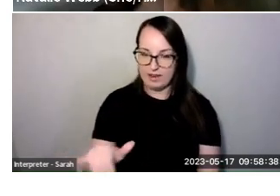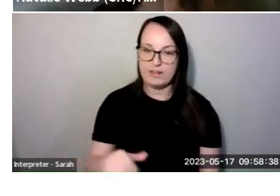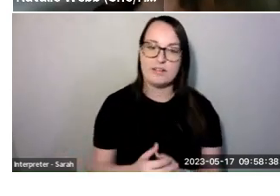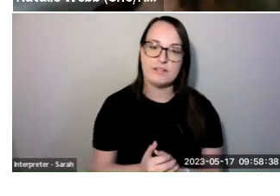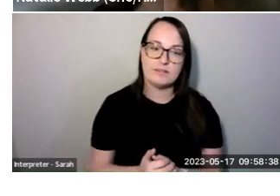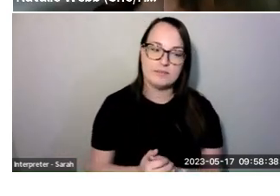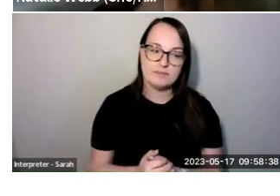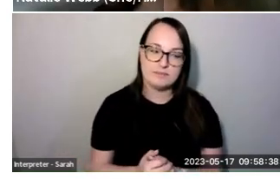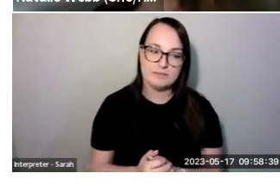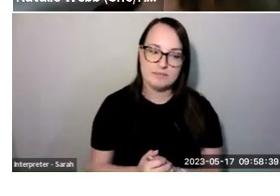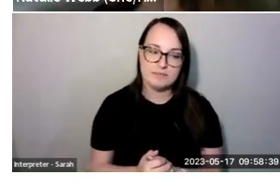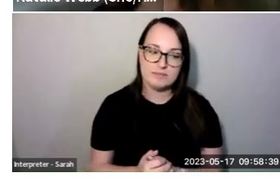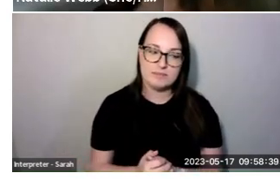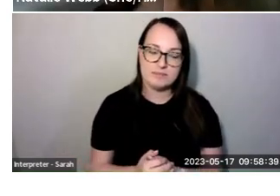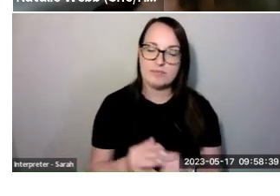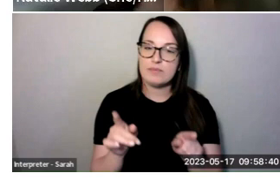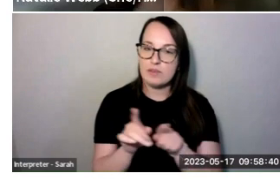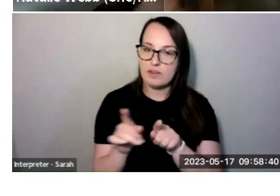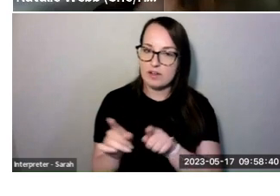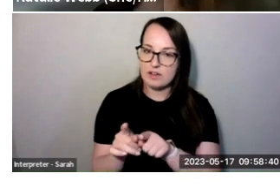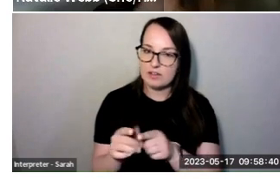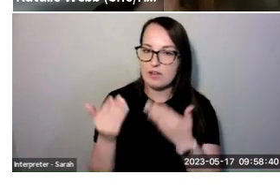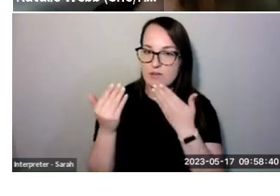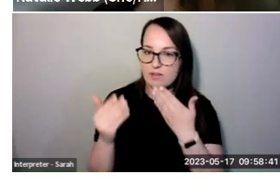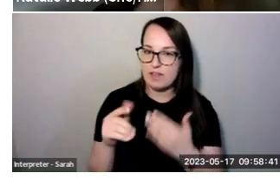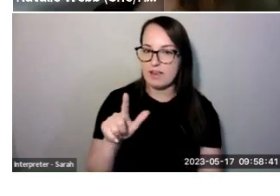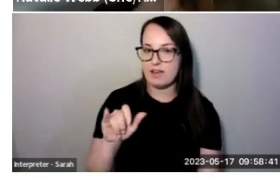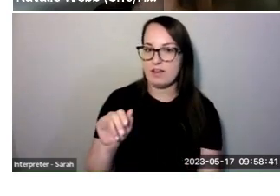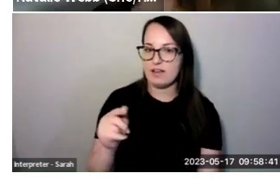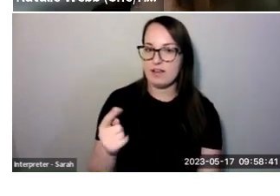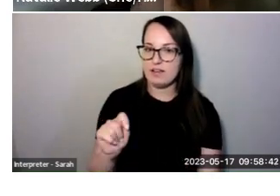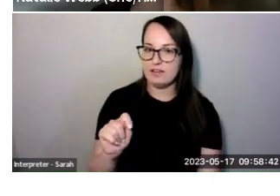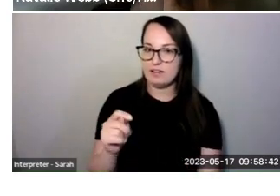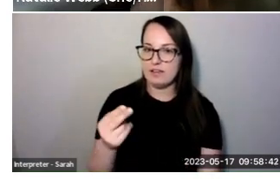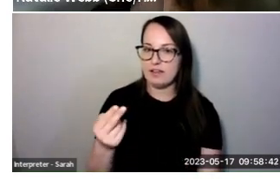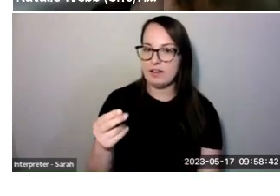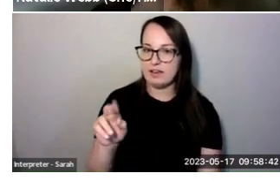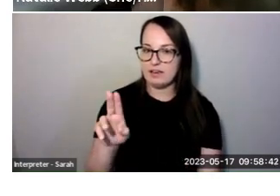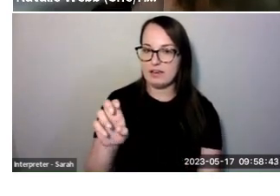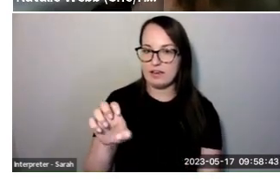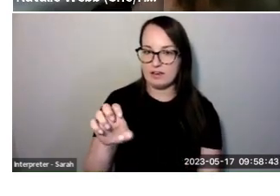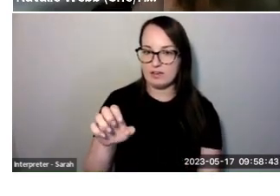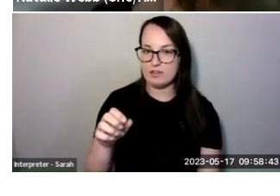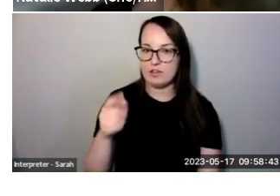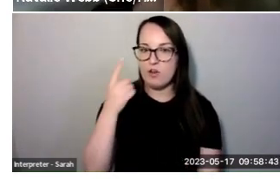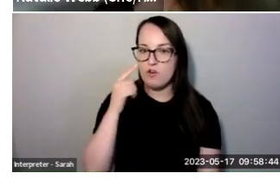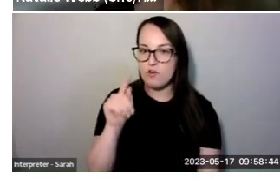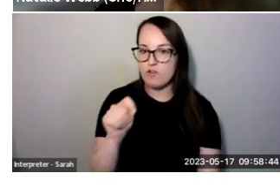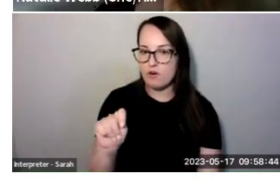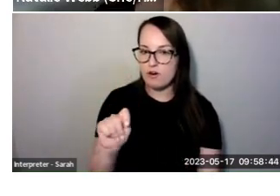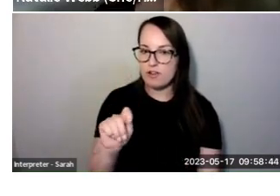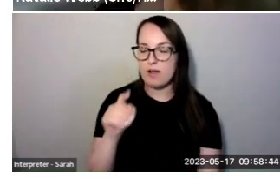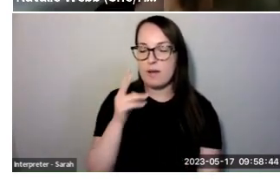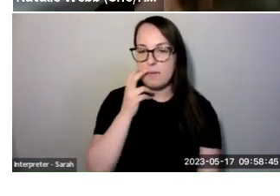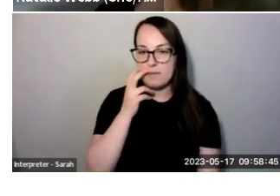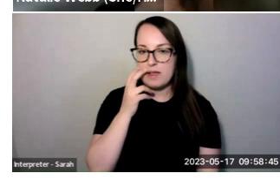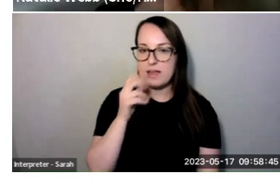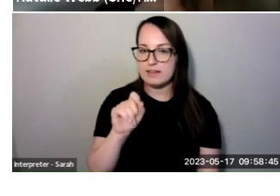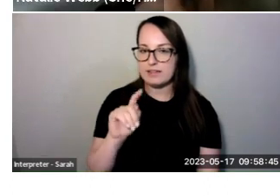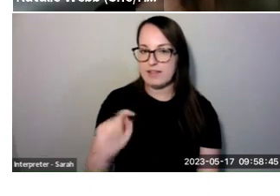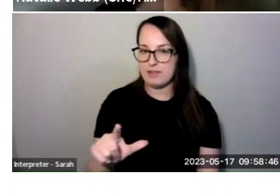Thanks to our sponsors, Ameren Illinois, a proud sponsor of United Way, and we would like to thank